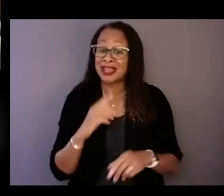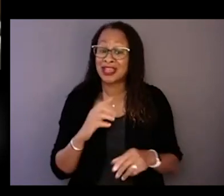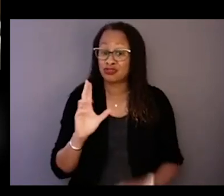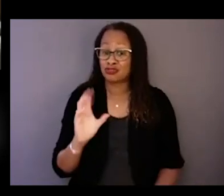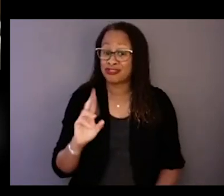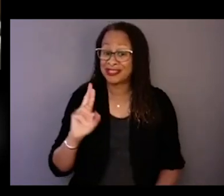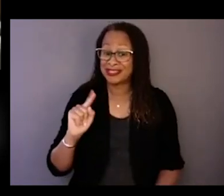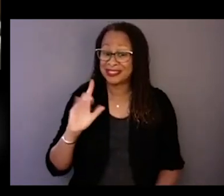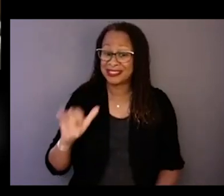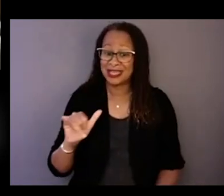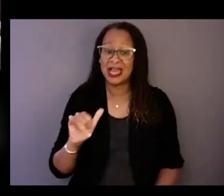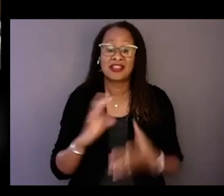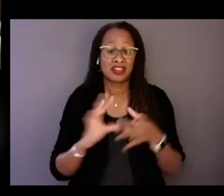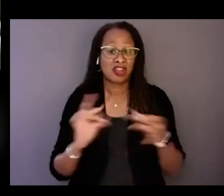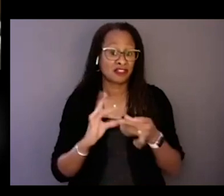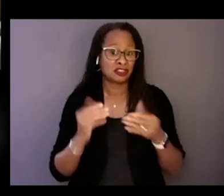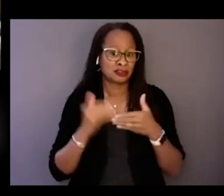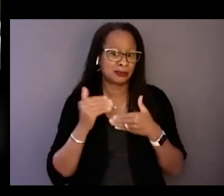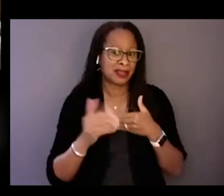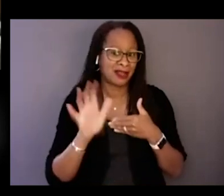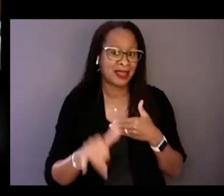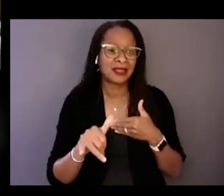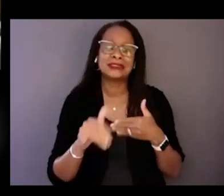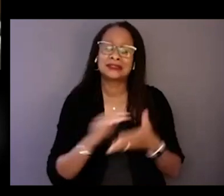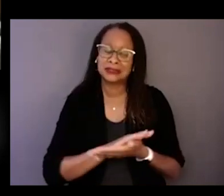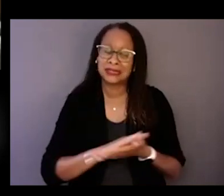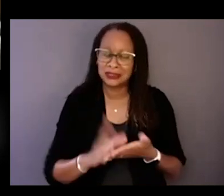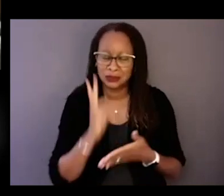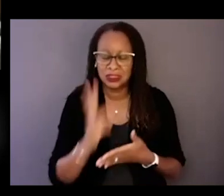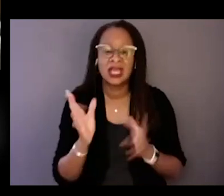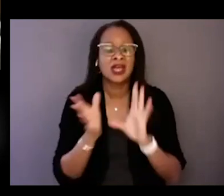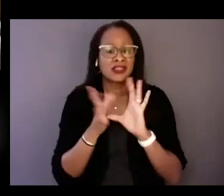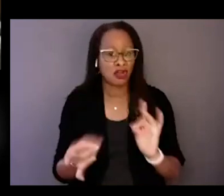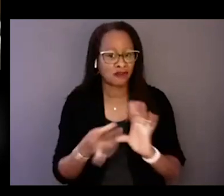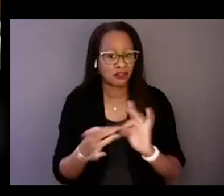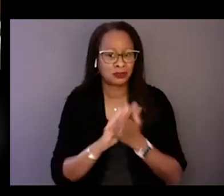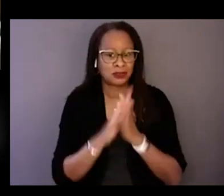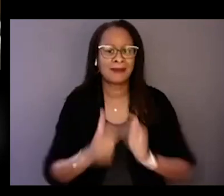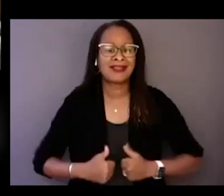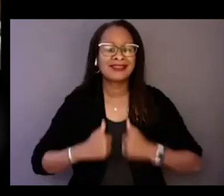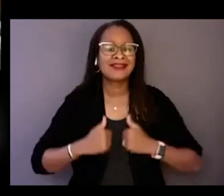has moved beyond that and it's gratifying to see the conversation become a living breathing thing.